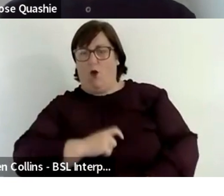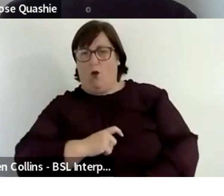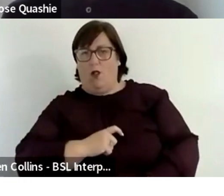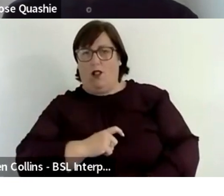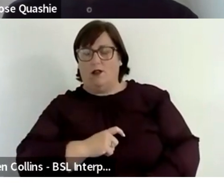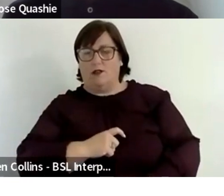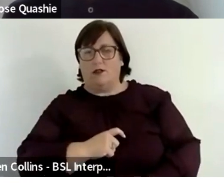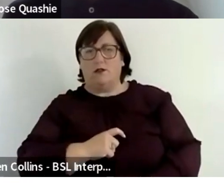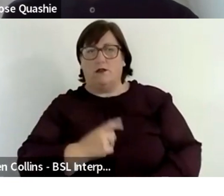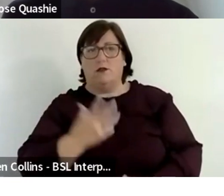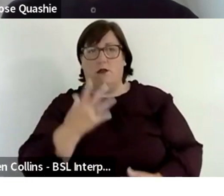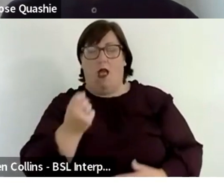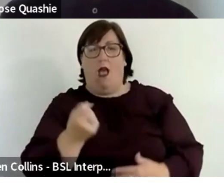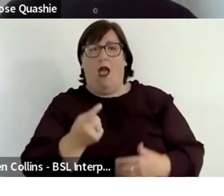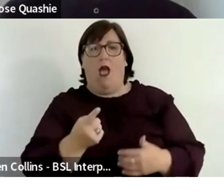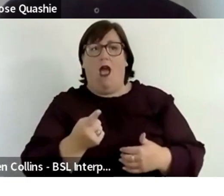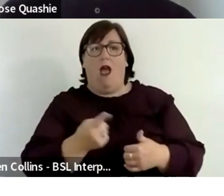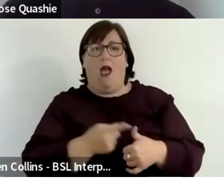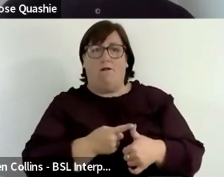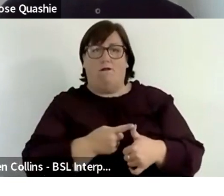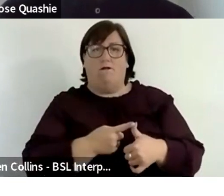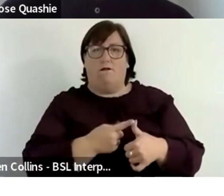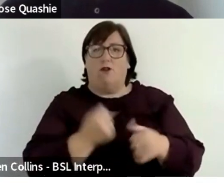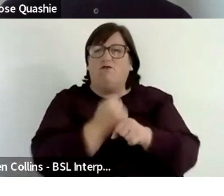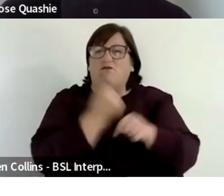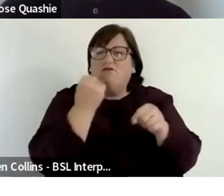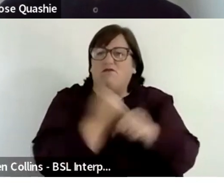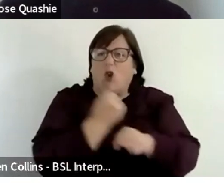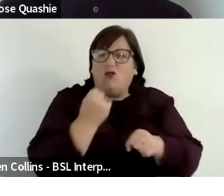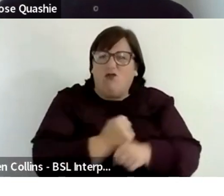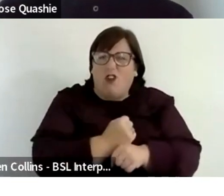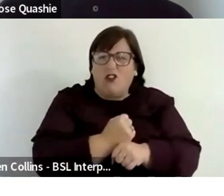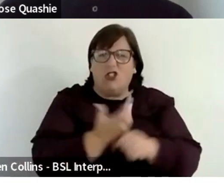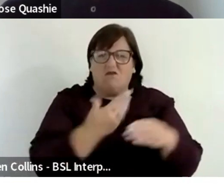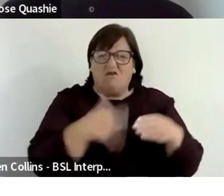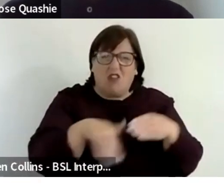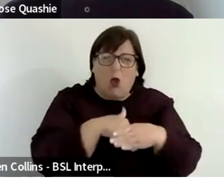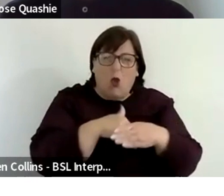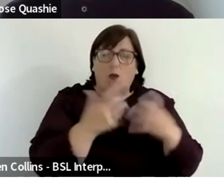There are opportunities across our construction sites, including engineering, but also we have